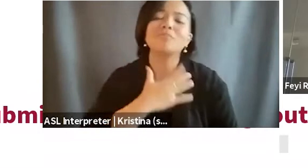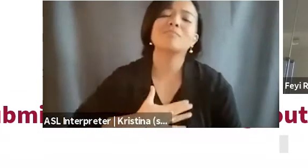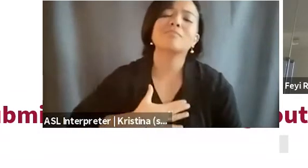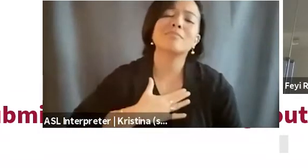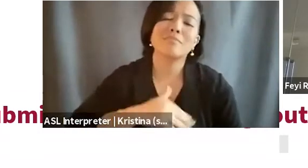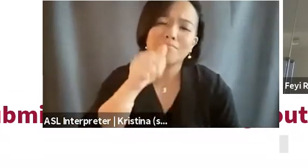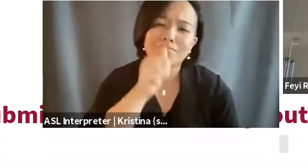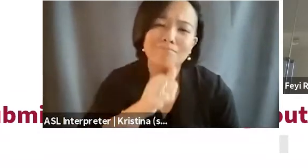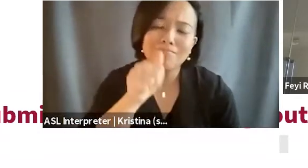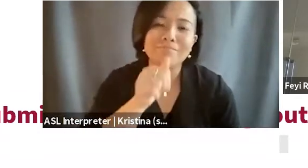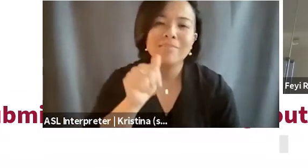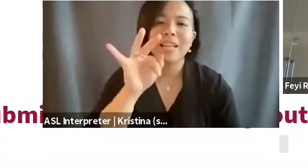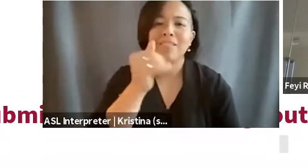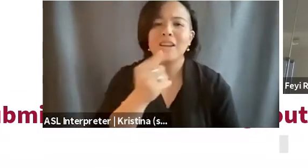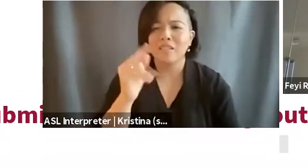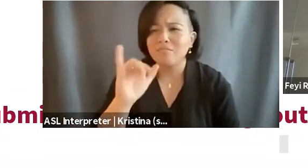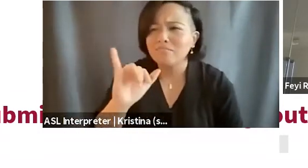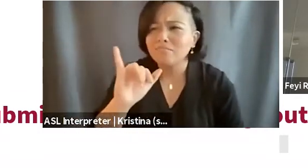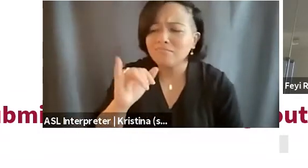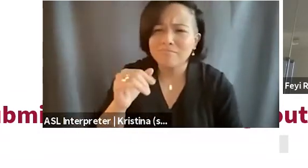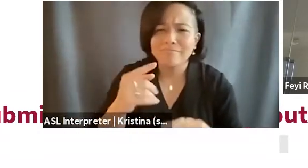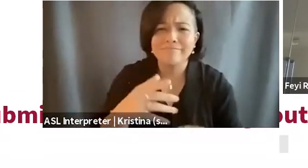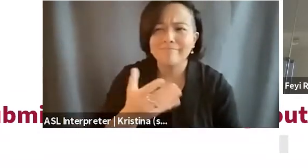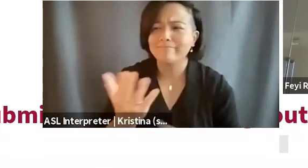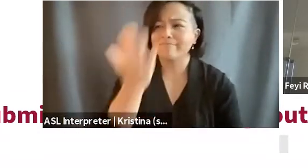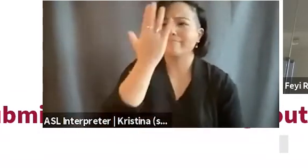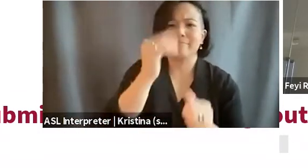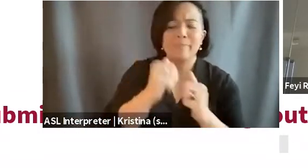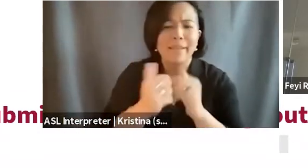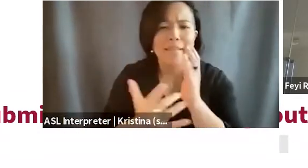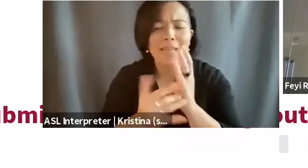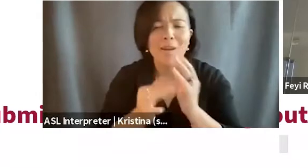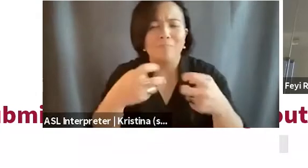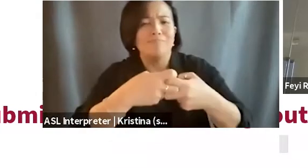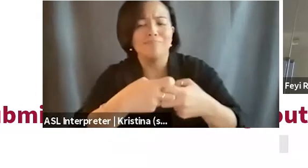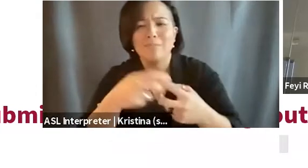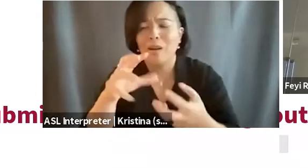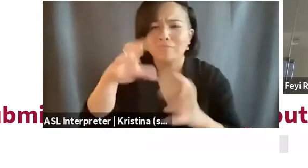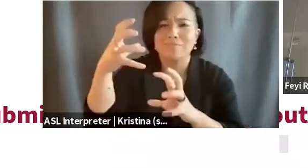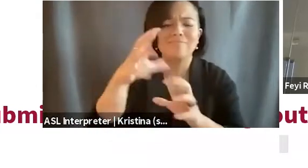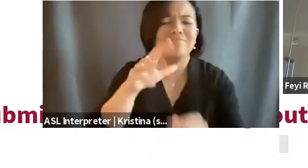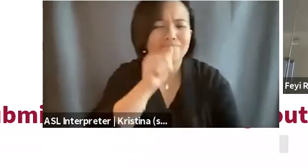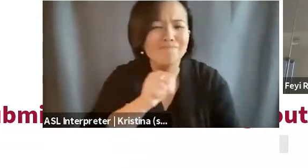If anyone experiences technical difficulties with their connectivity, we invite you to